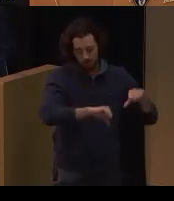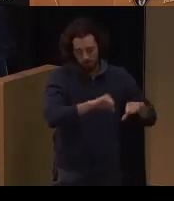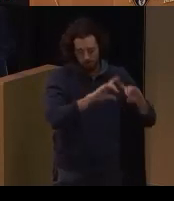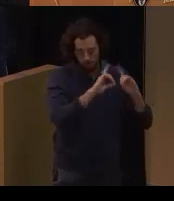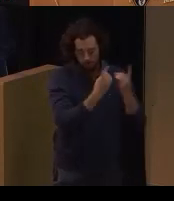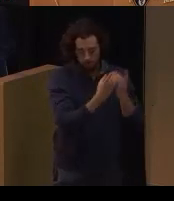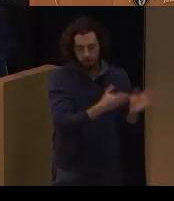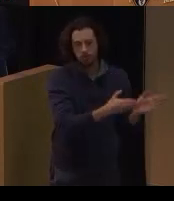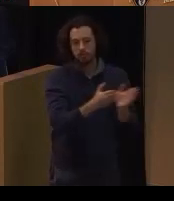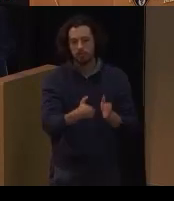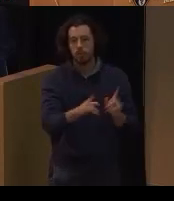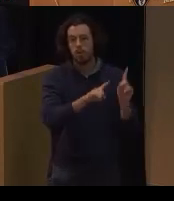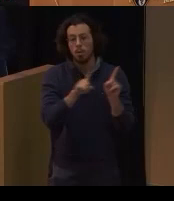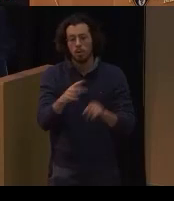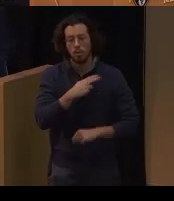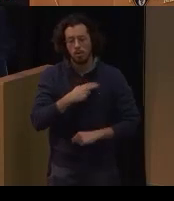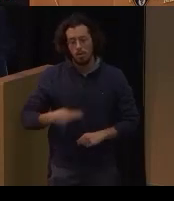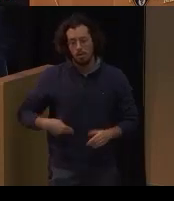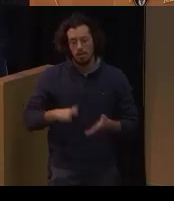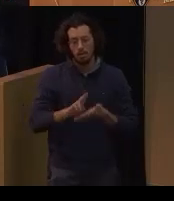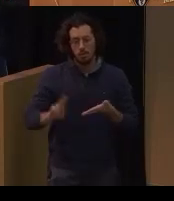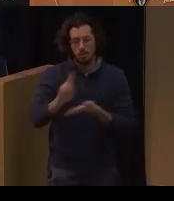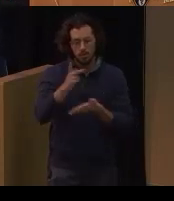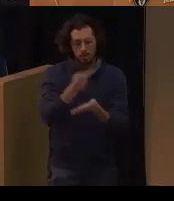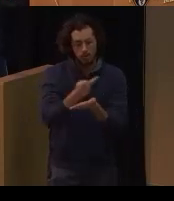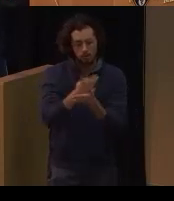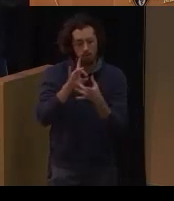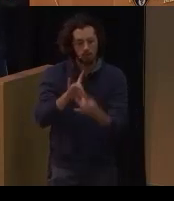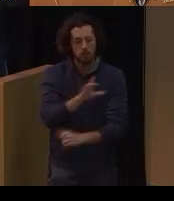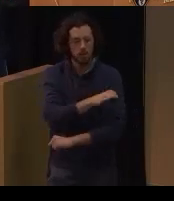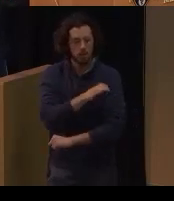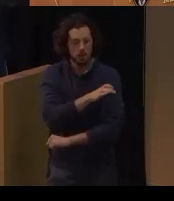he then went to Harvard University where he got a master's degree in Clinical Psychology and uh